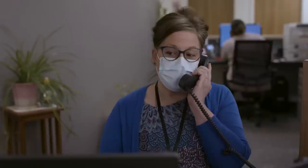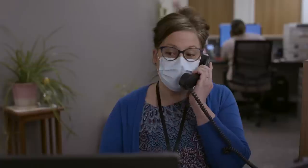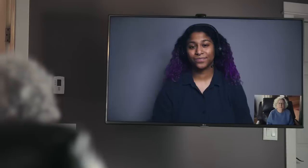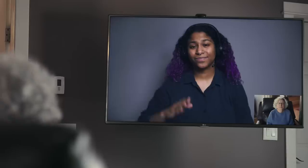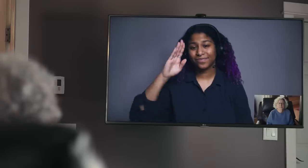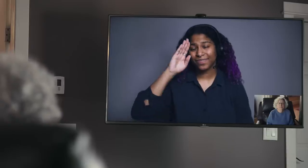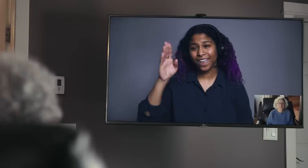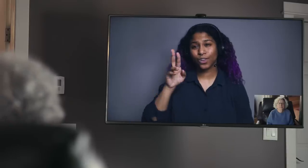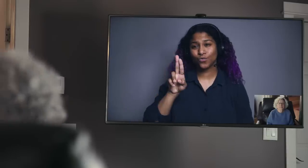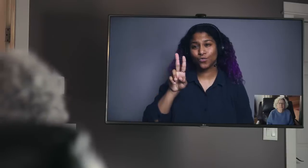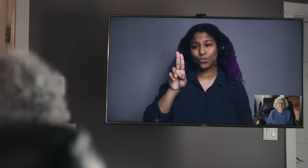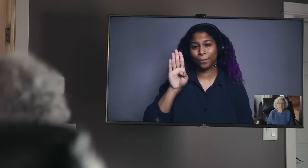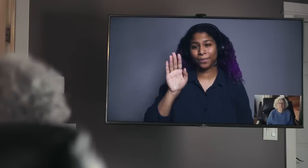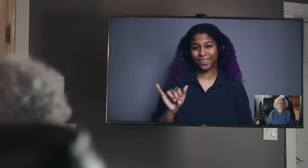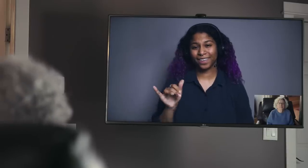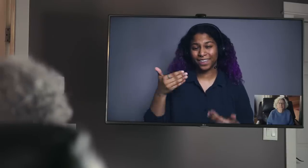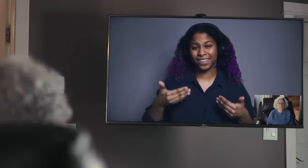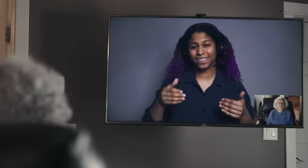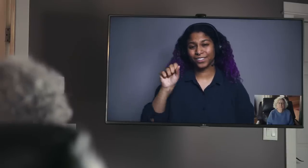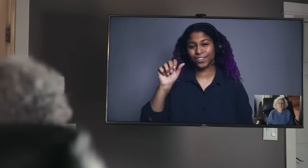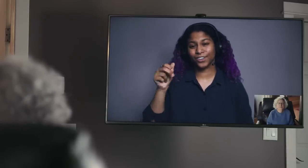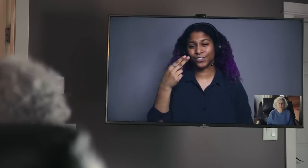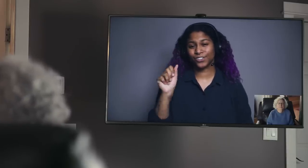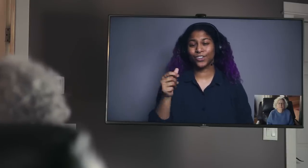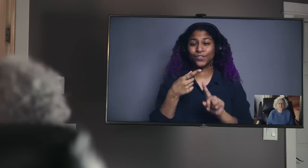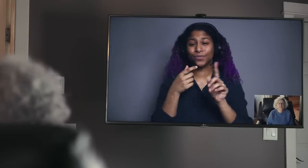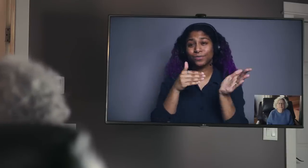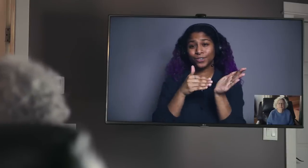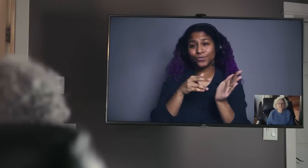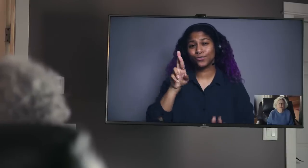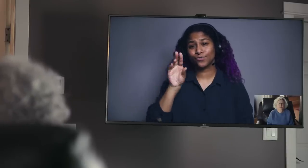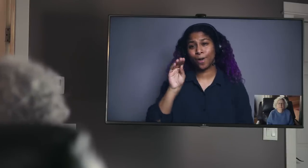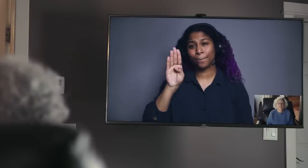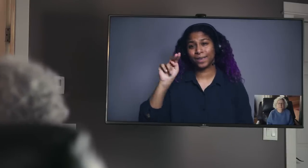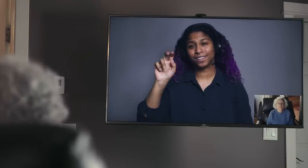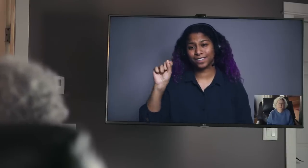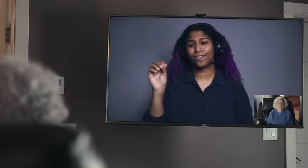Hello, Ruby! This is Sasha calling from Dr. Robbins’ office. I just wanted to check in with you and see how your recent visit went.